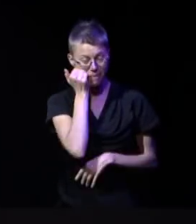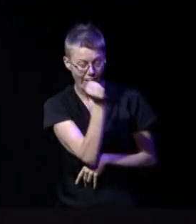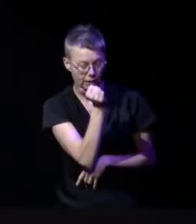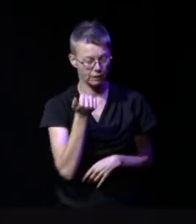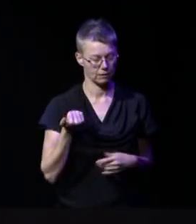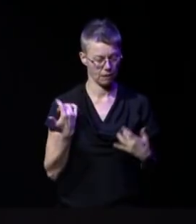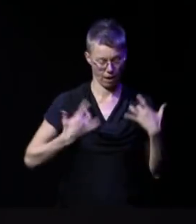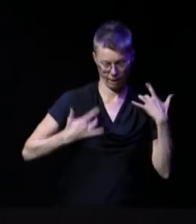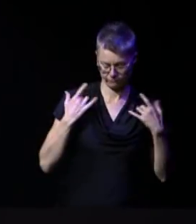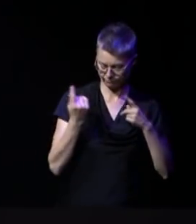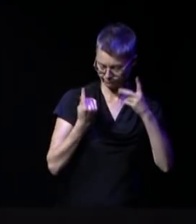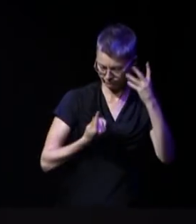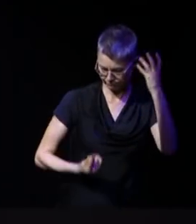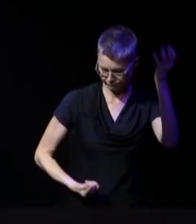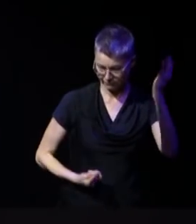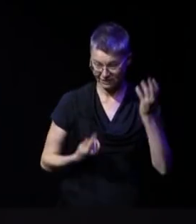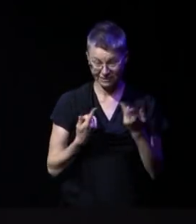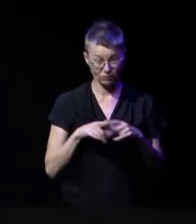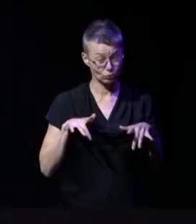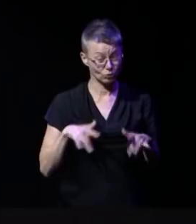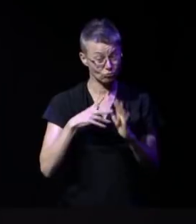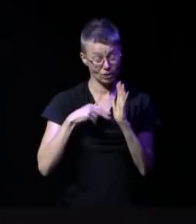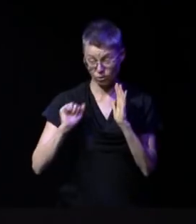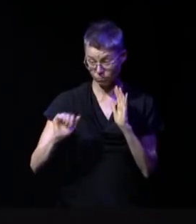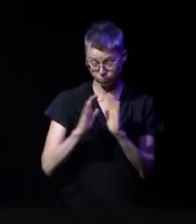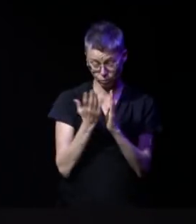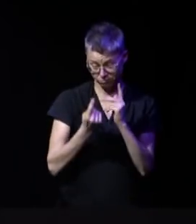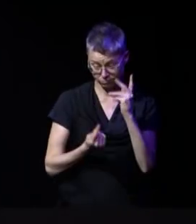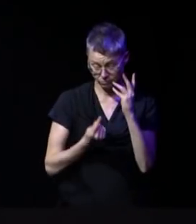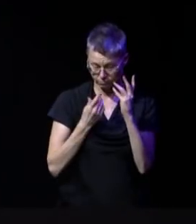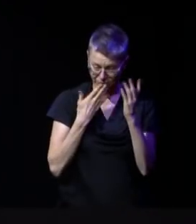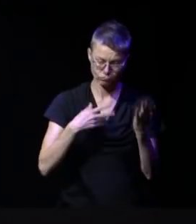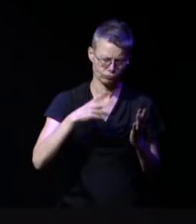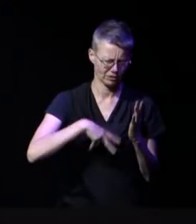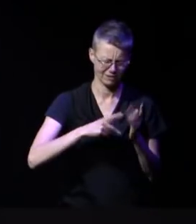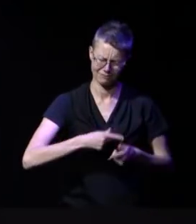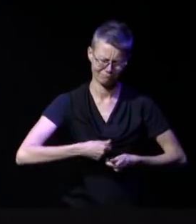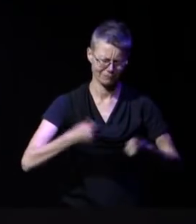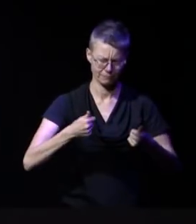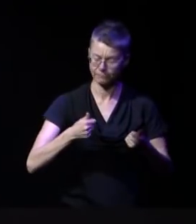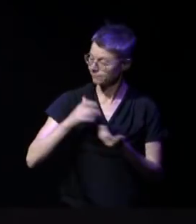And I urge you if you haven't already read her books, get onto them; they are great. Please welcome Rebecca Walker.